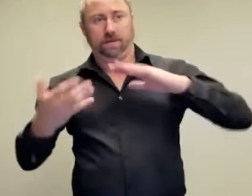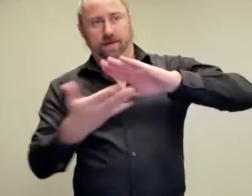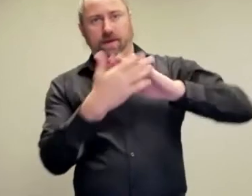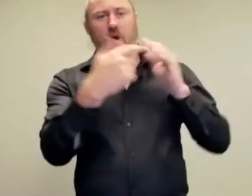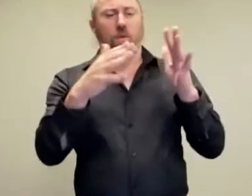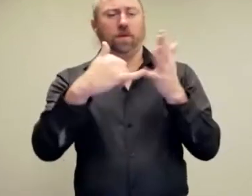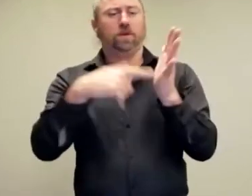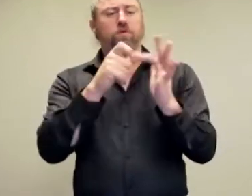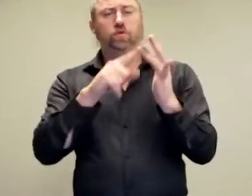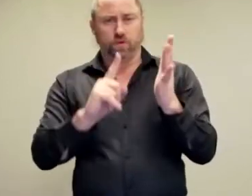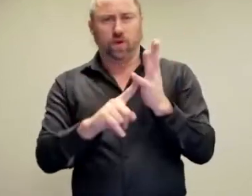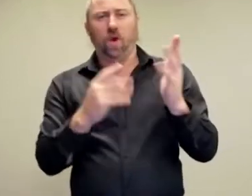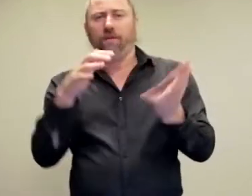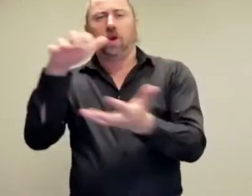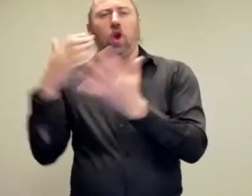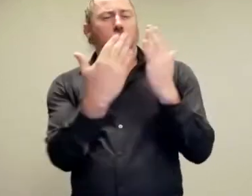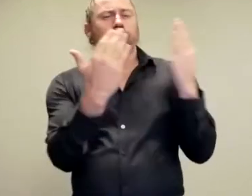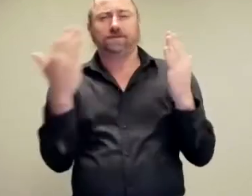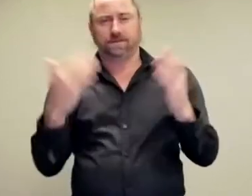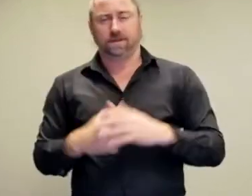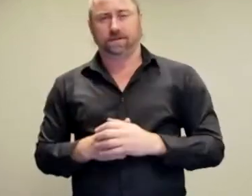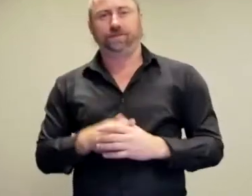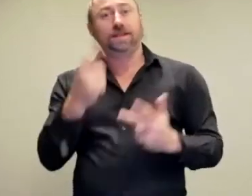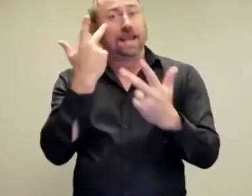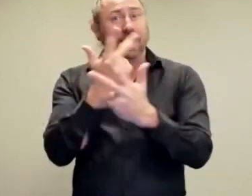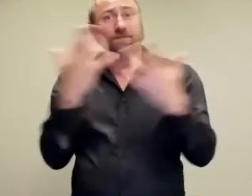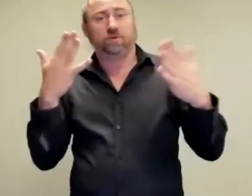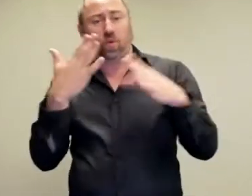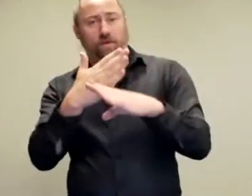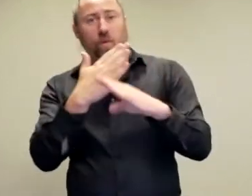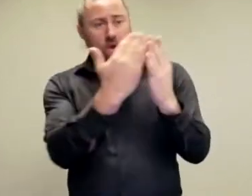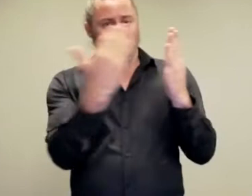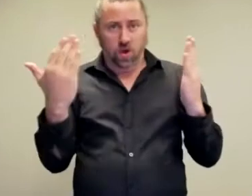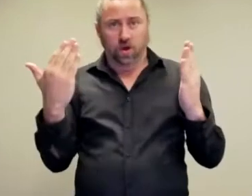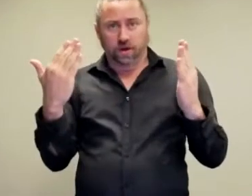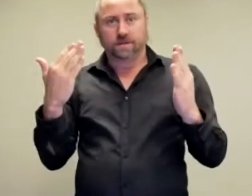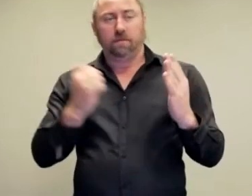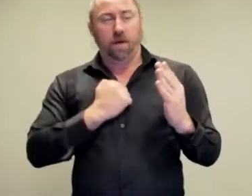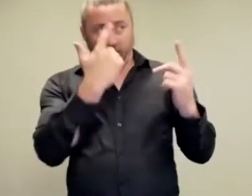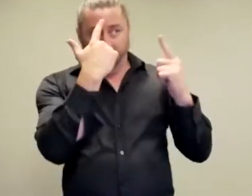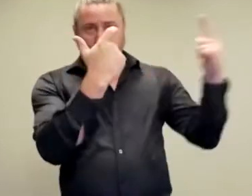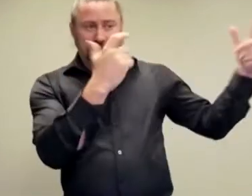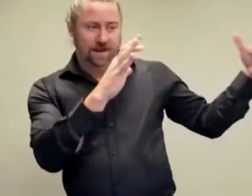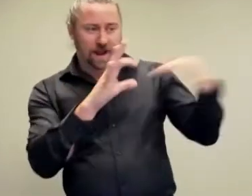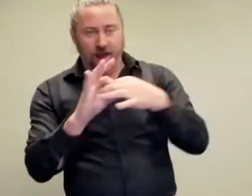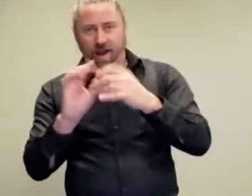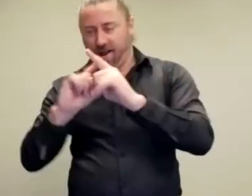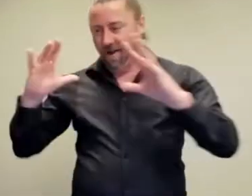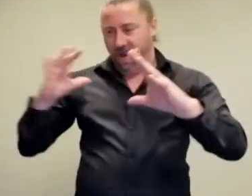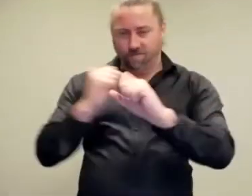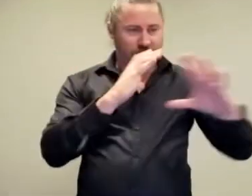interactive zone. It's an exhibition of works that condenses and binds my ideas together. And to conclude,